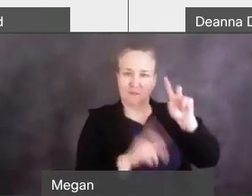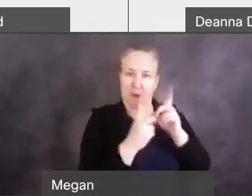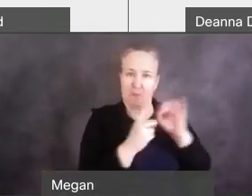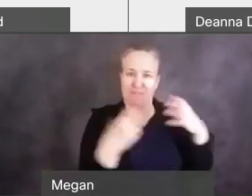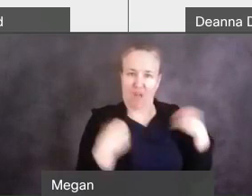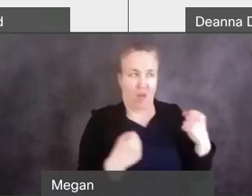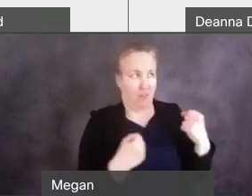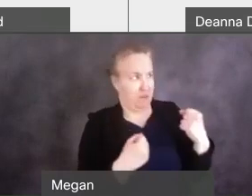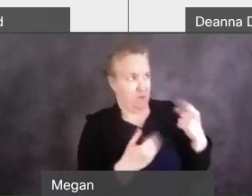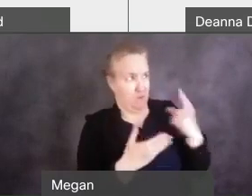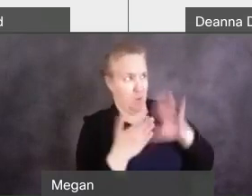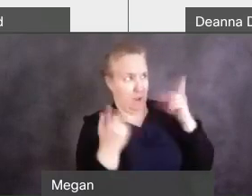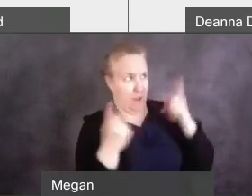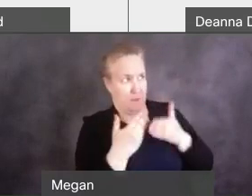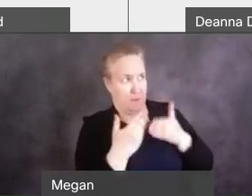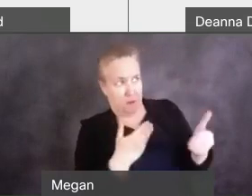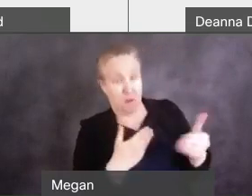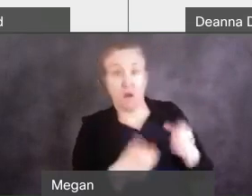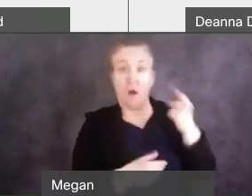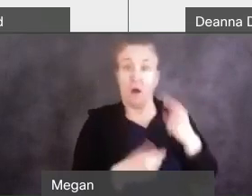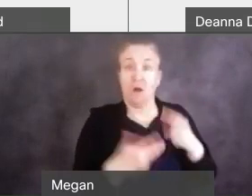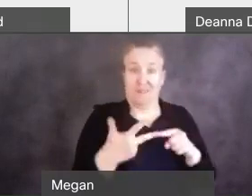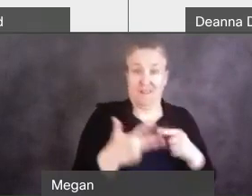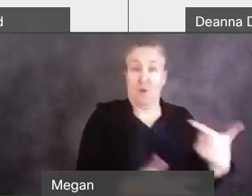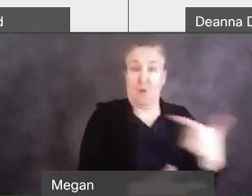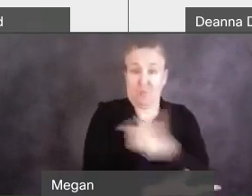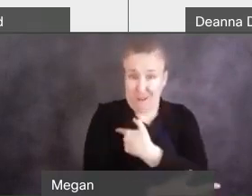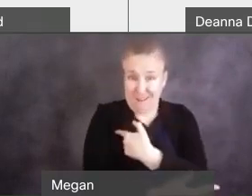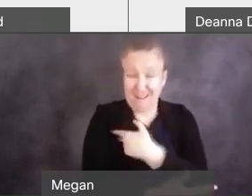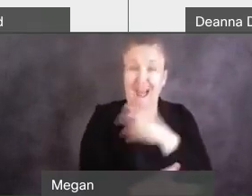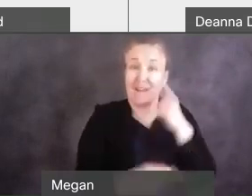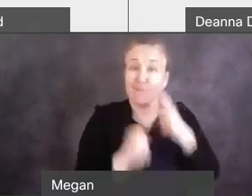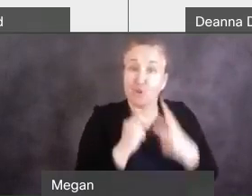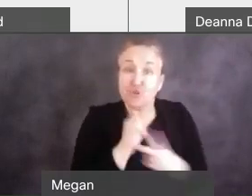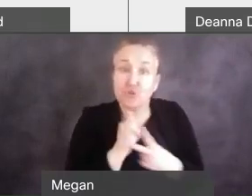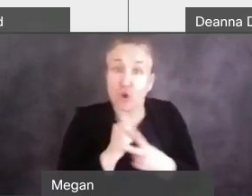Not only is it a single dose, its storage requirements are much simpler. It can be